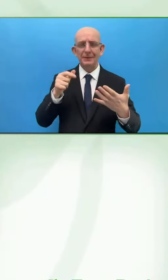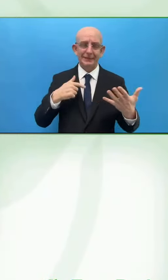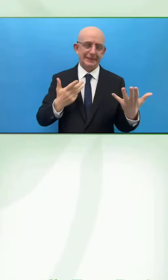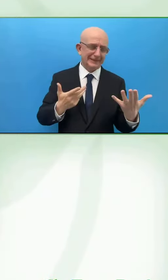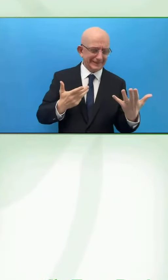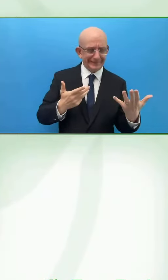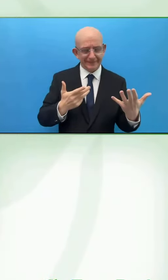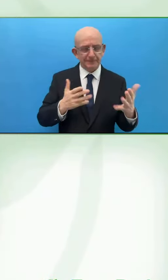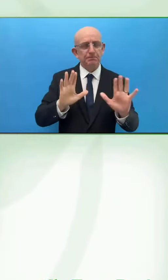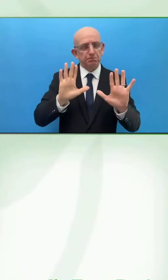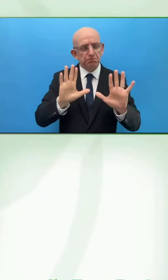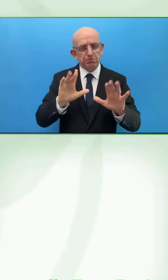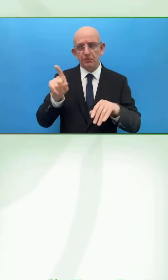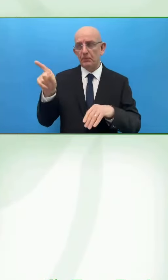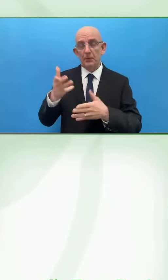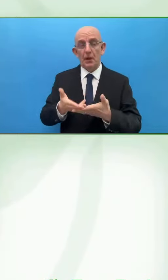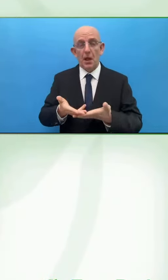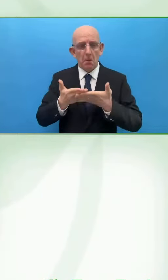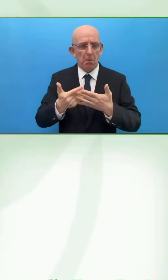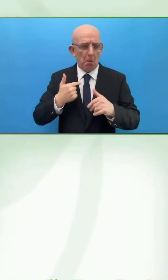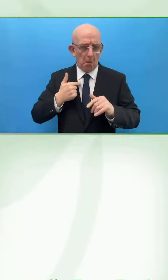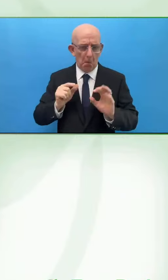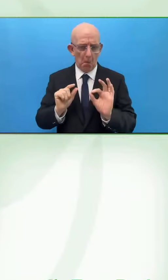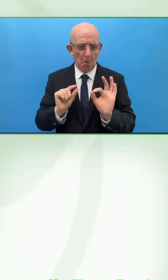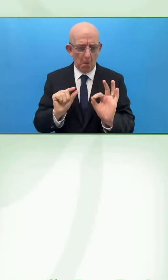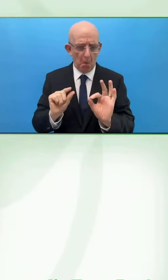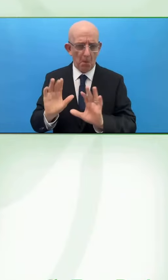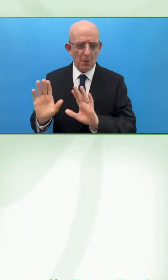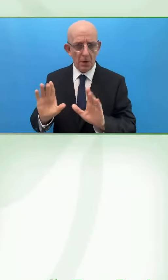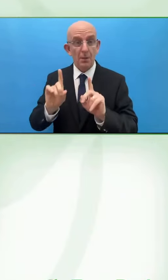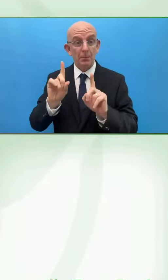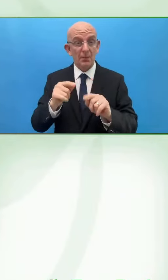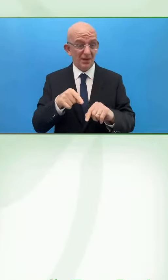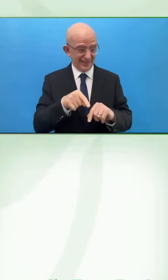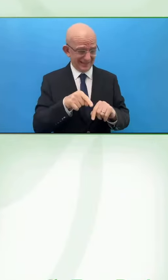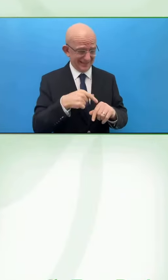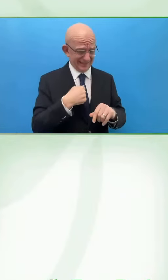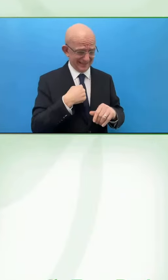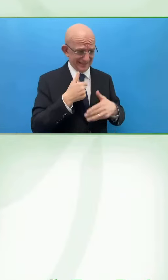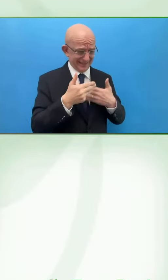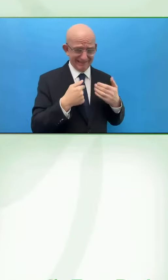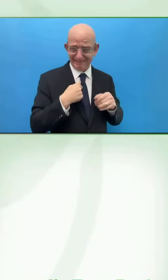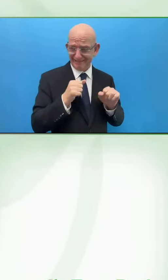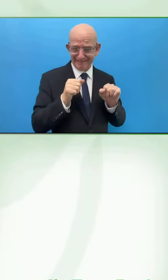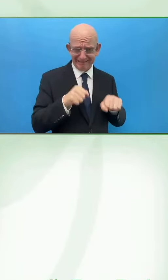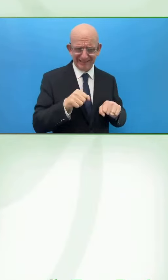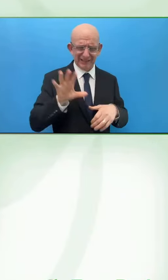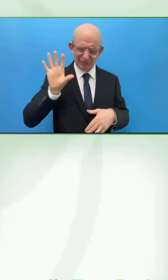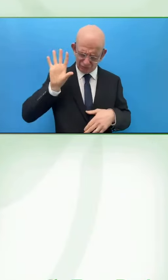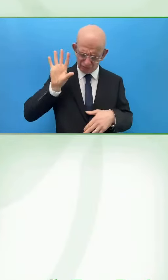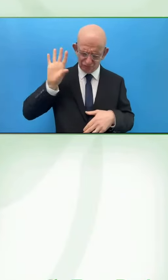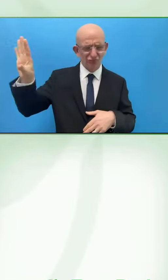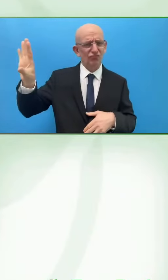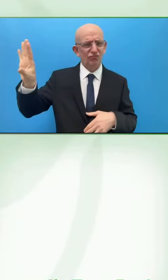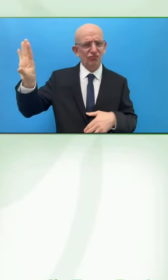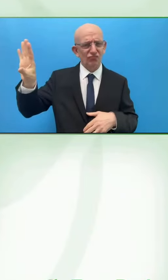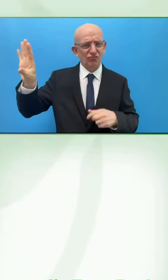I don't think this is going to fit in the suitcase home to Australia. I don't know what I going to do but I'm sure I'll find a way.